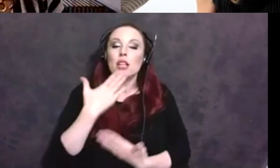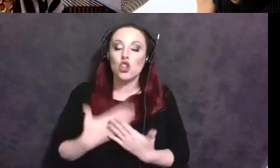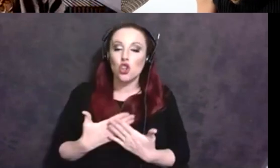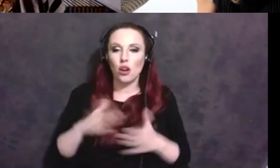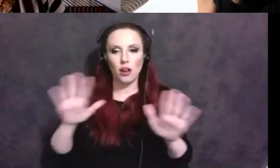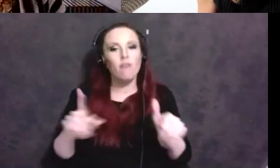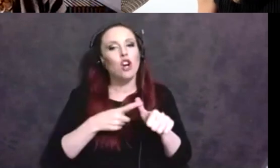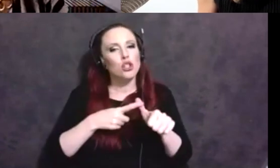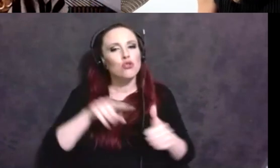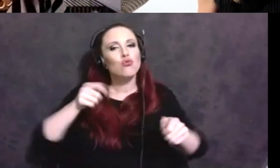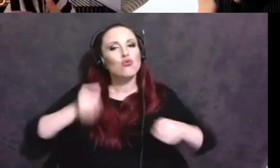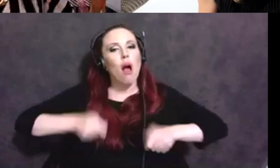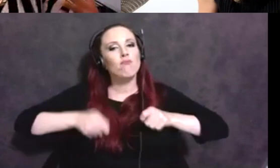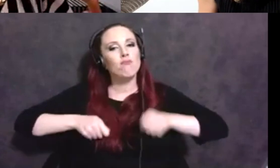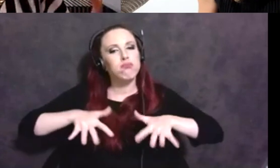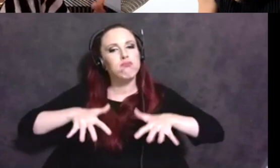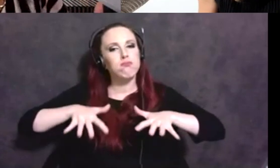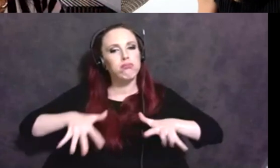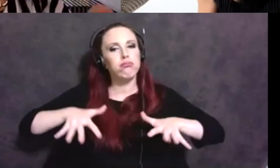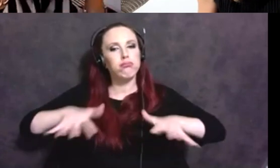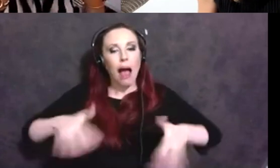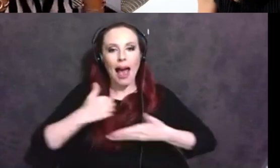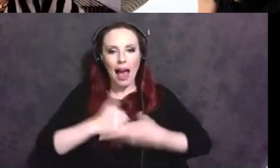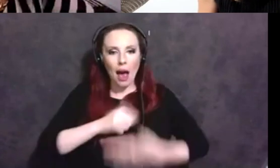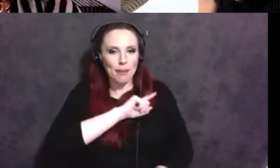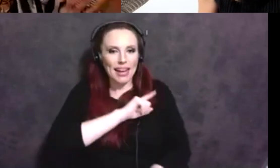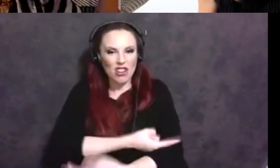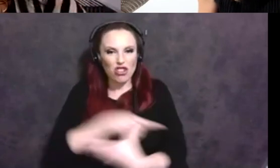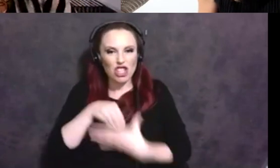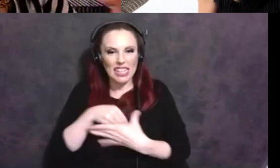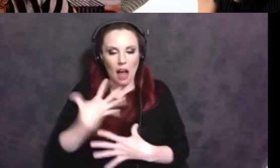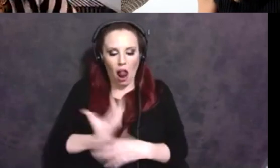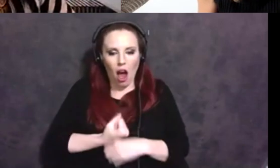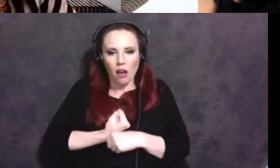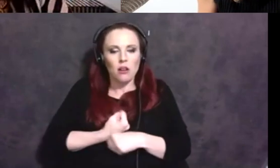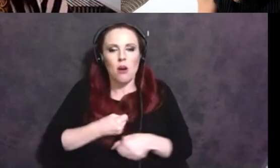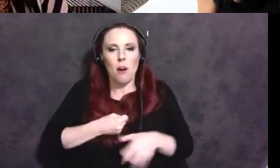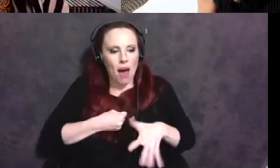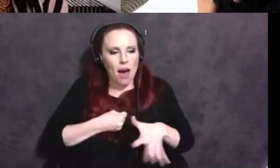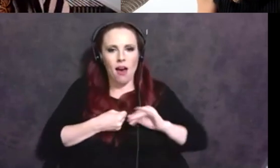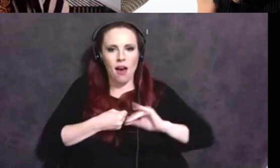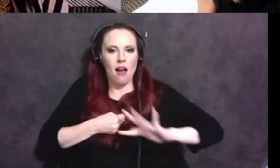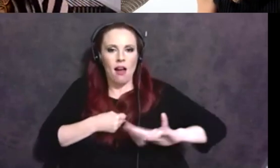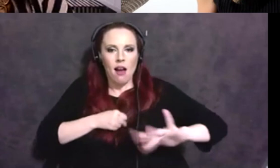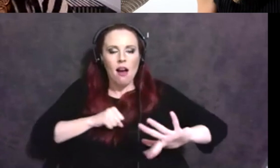I love to dance. Now what I realize through my trauma studies that dancing is a really